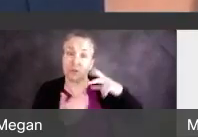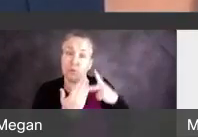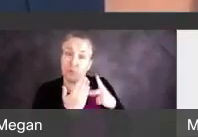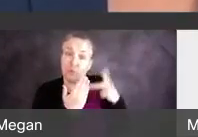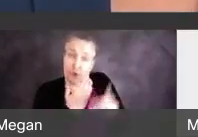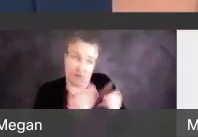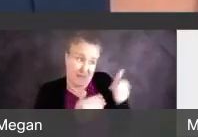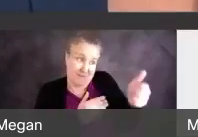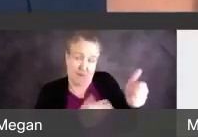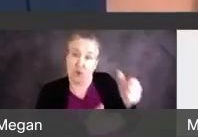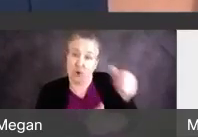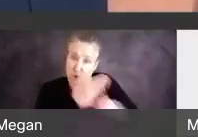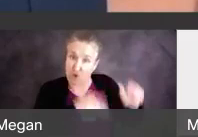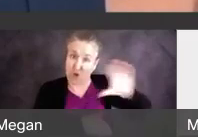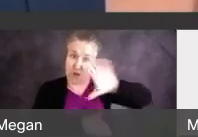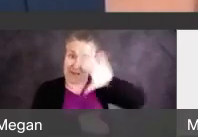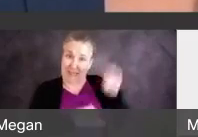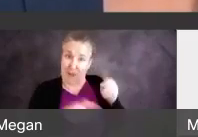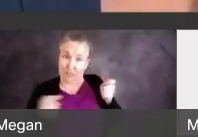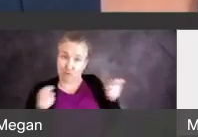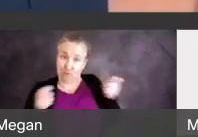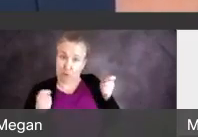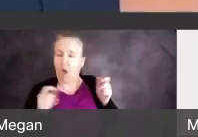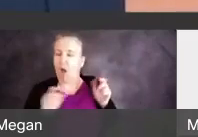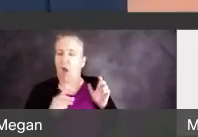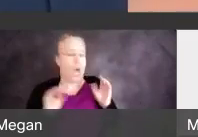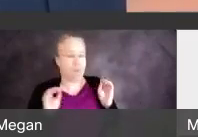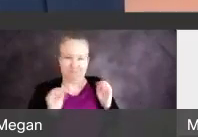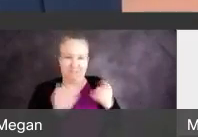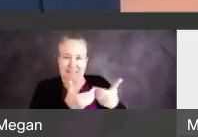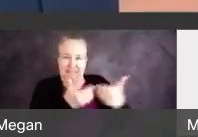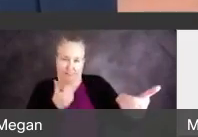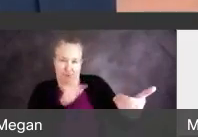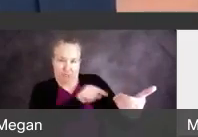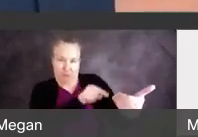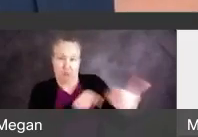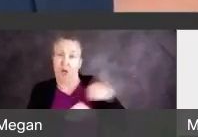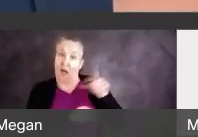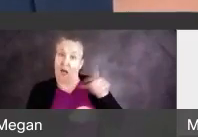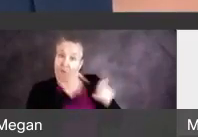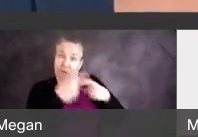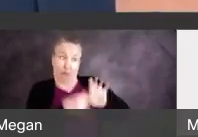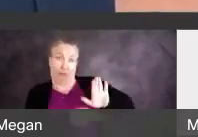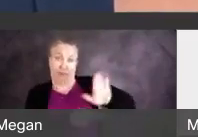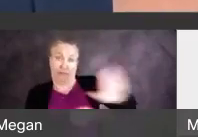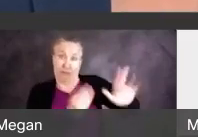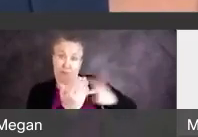County's purview. So if you do have any questions about this particular program, teachers should